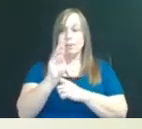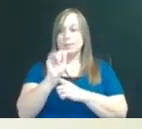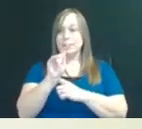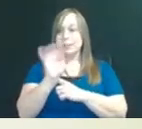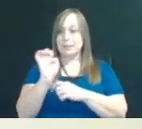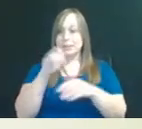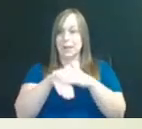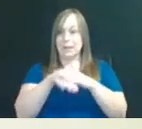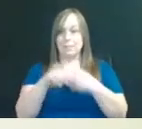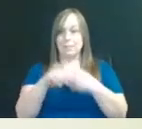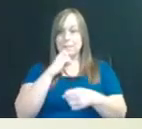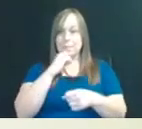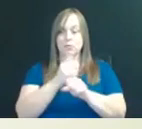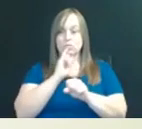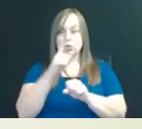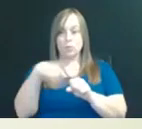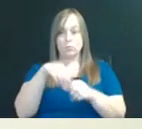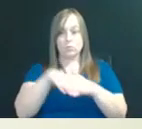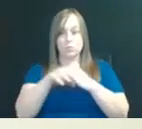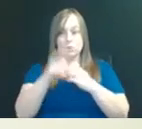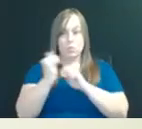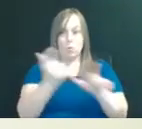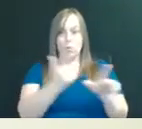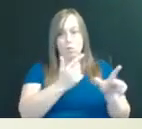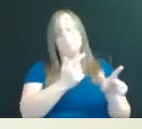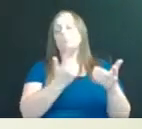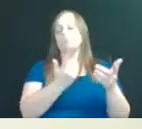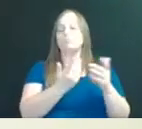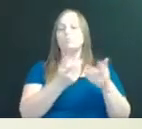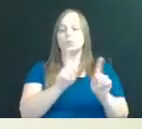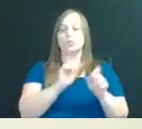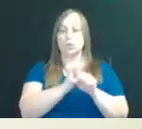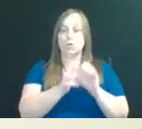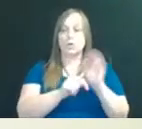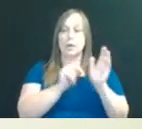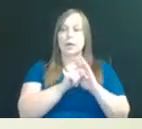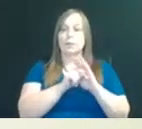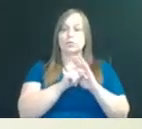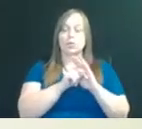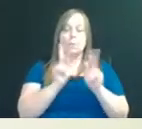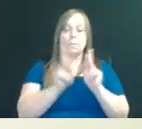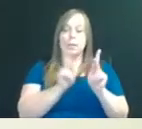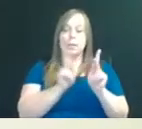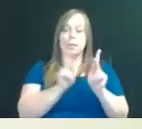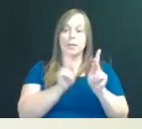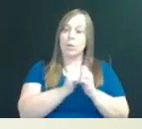and making absentee ballots accessible during COVID. So people with and without abilities